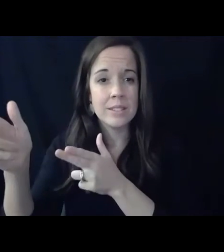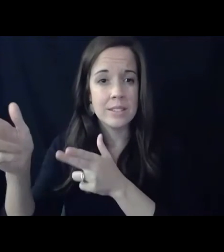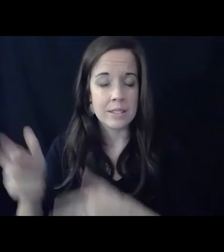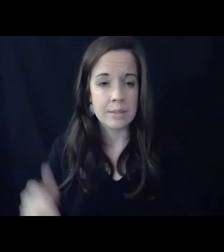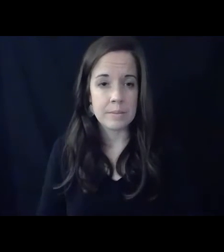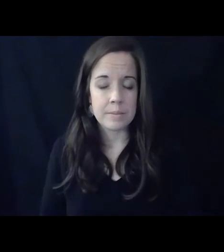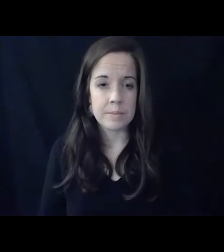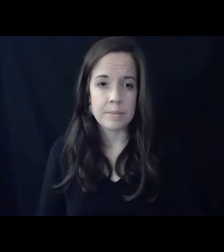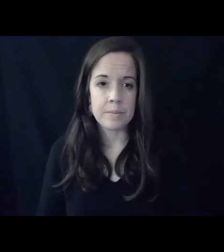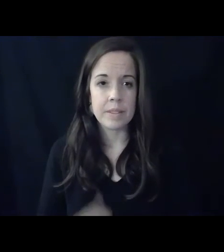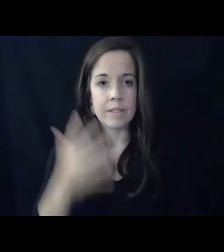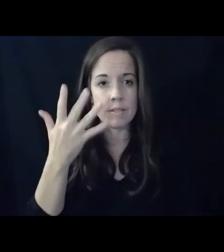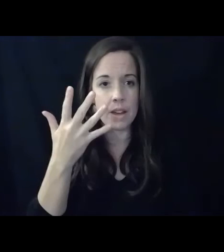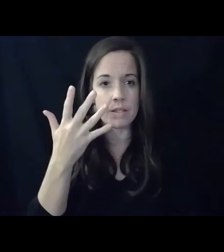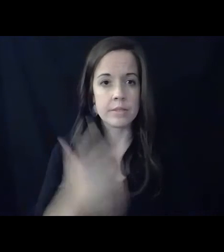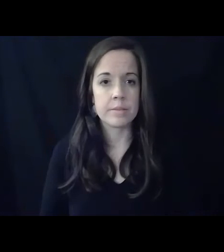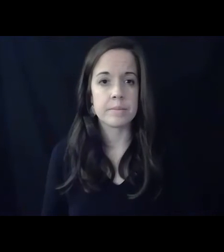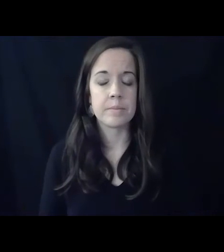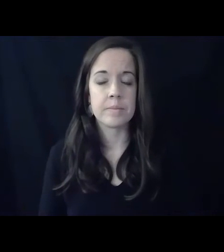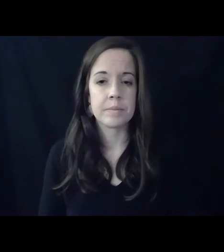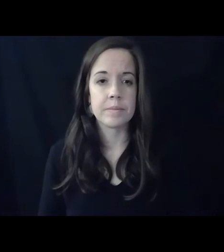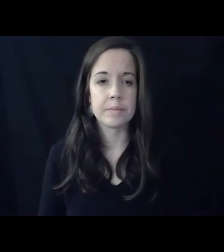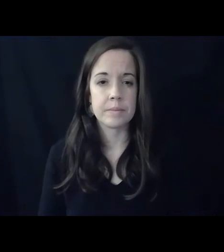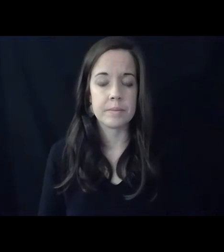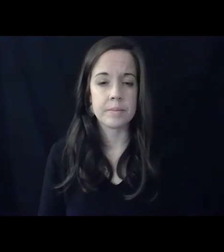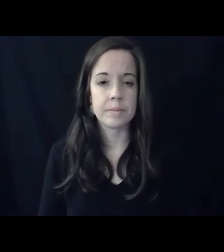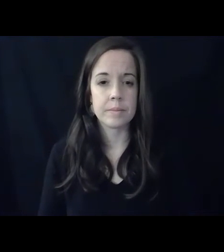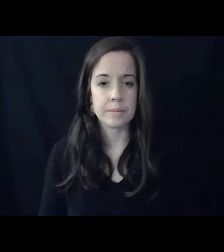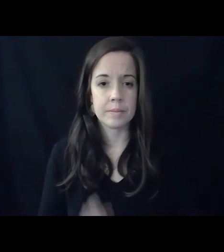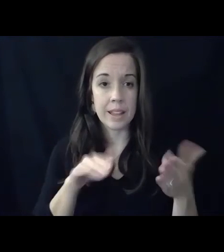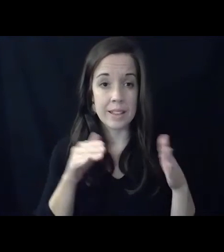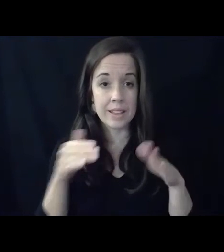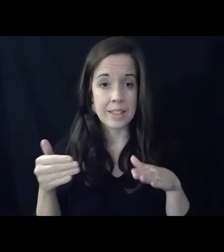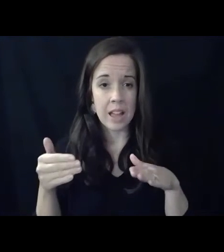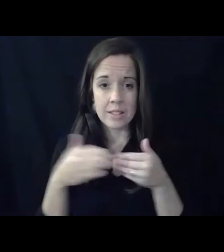Five. In death’s adjacent room: let me live inside this girlhood.